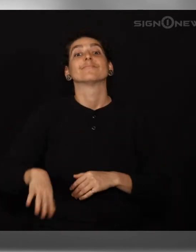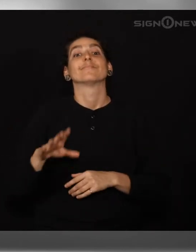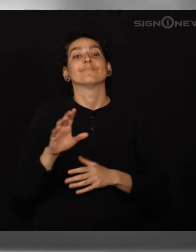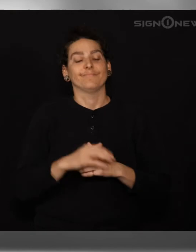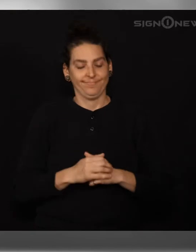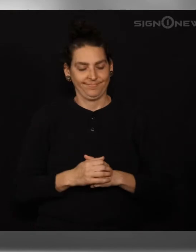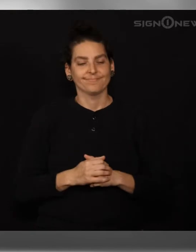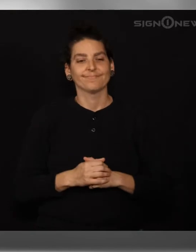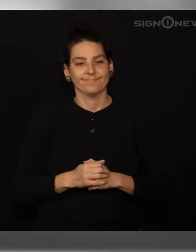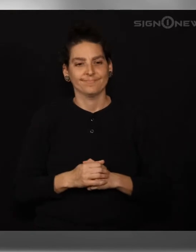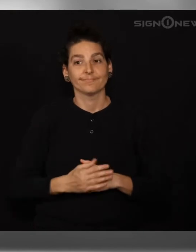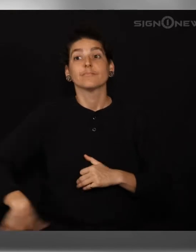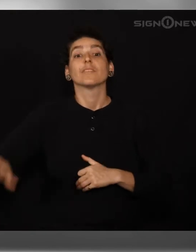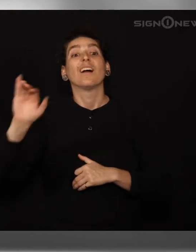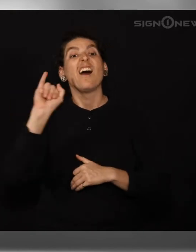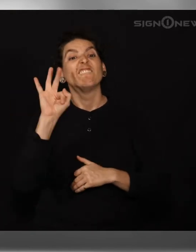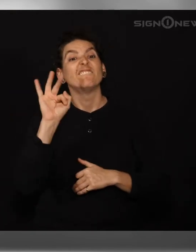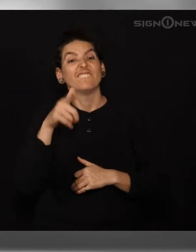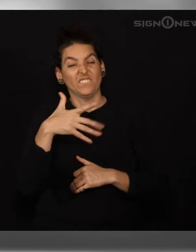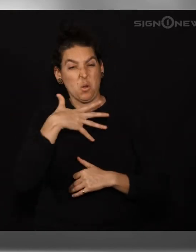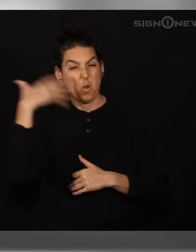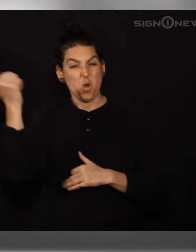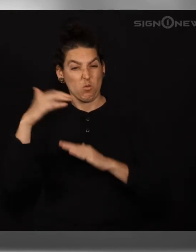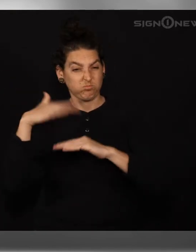If you are older than 75 or if you have a disability,